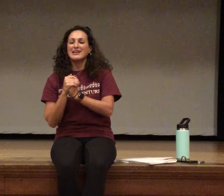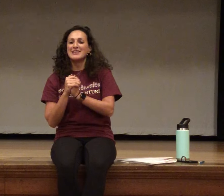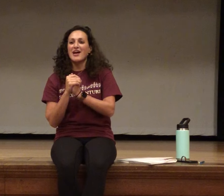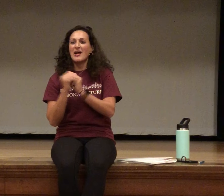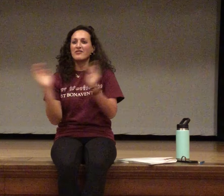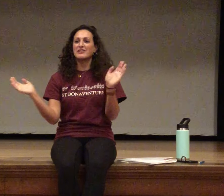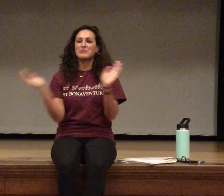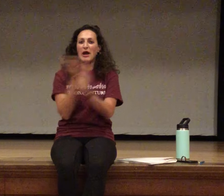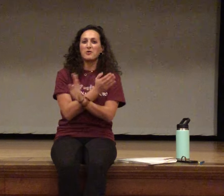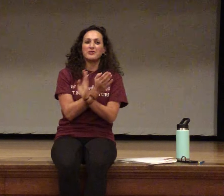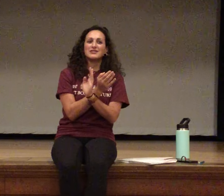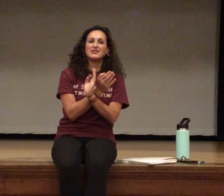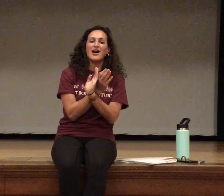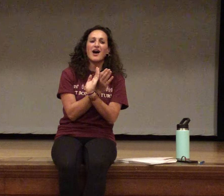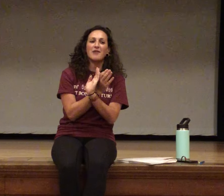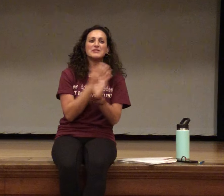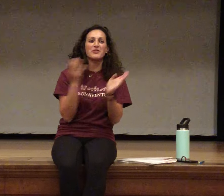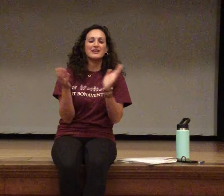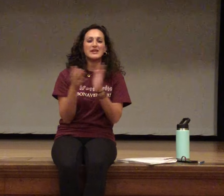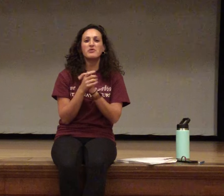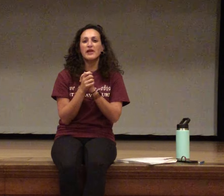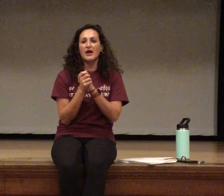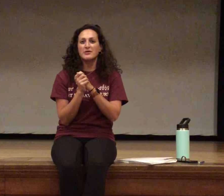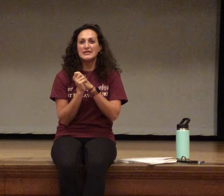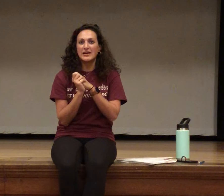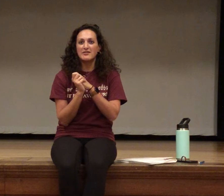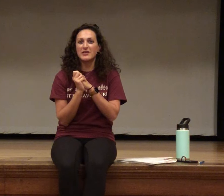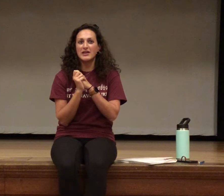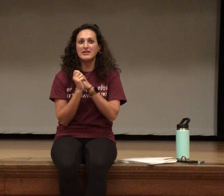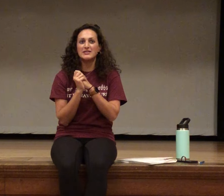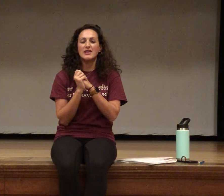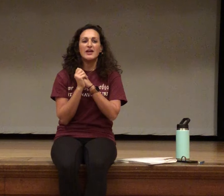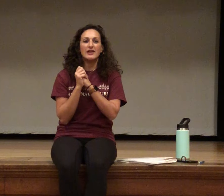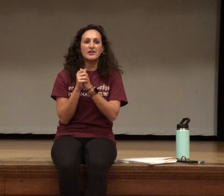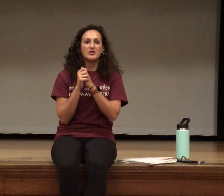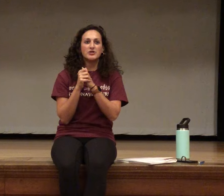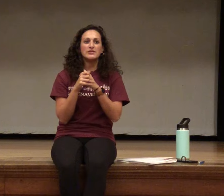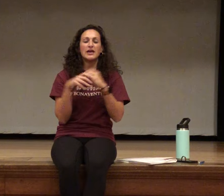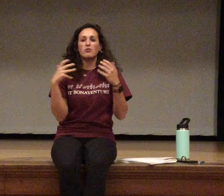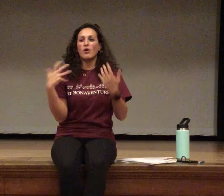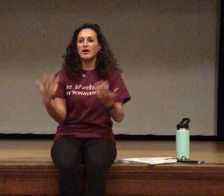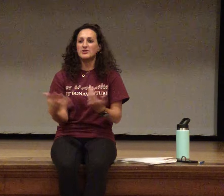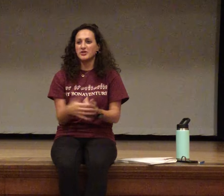ASL everything's backwards um so the example that I always give is in English you would say what is